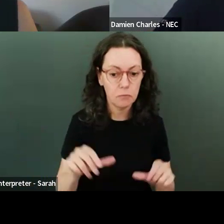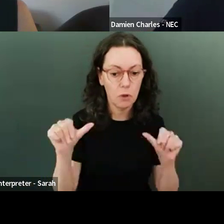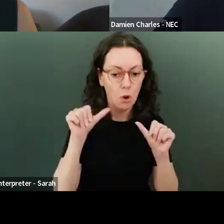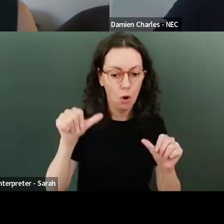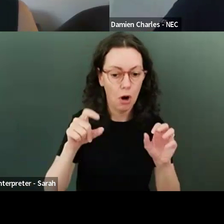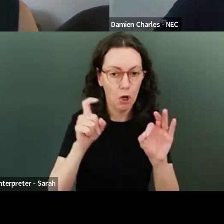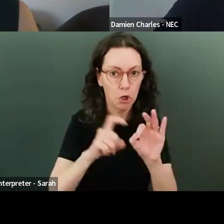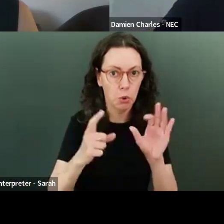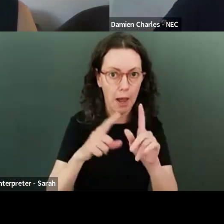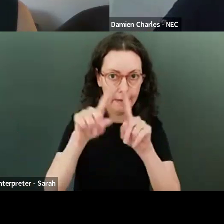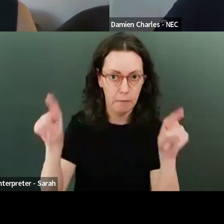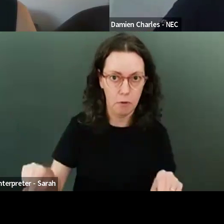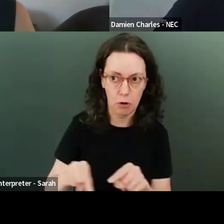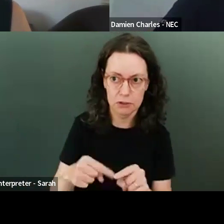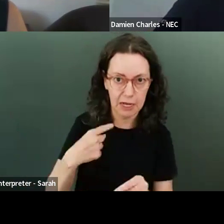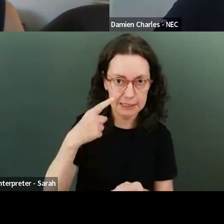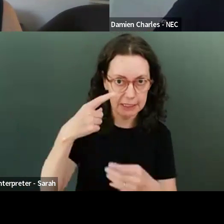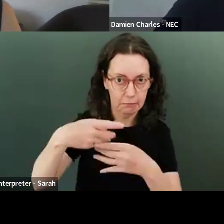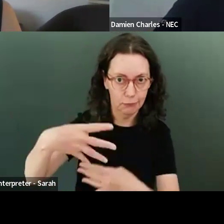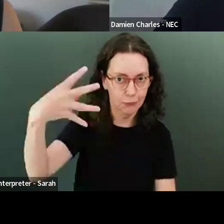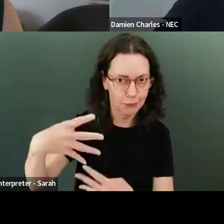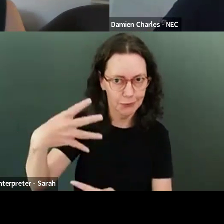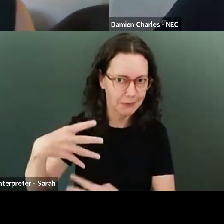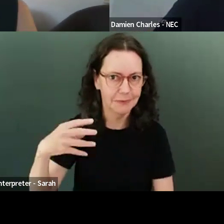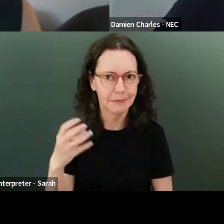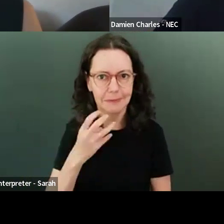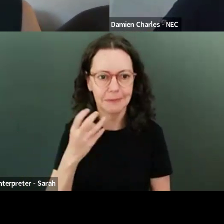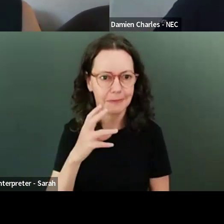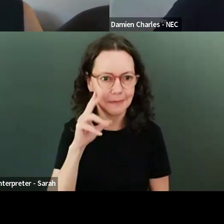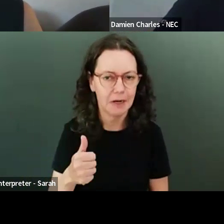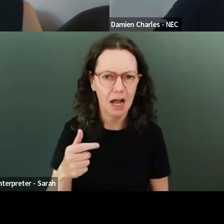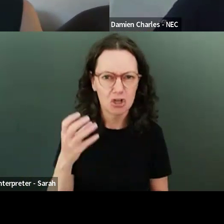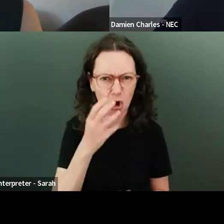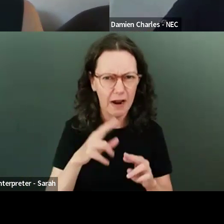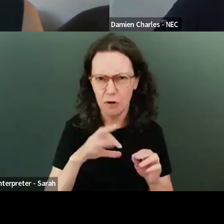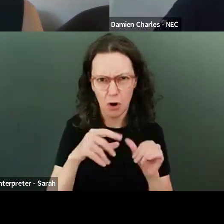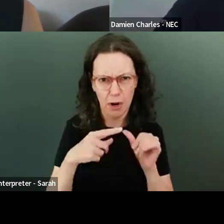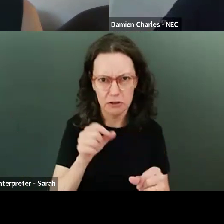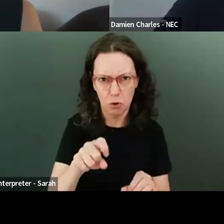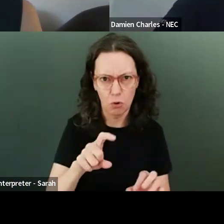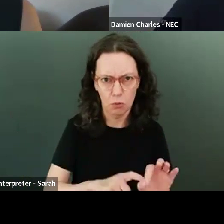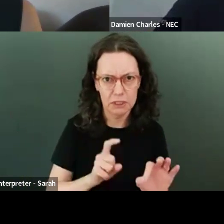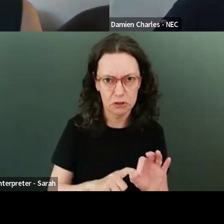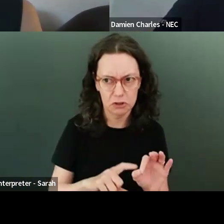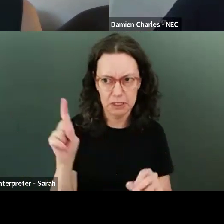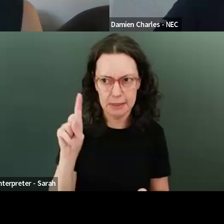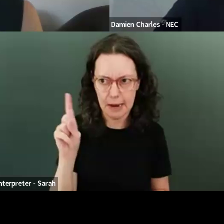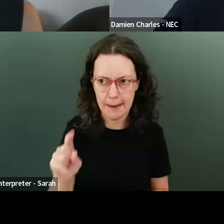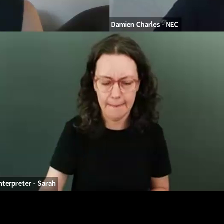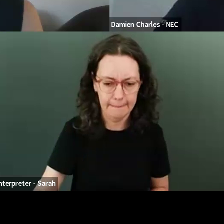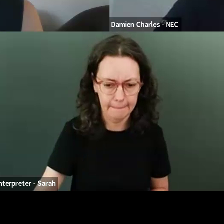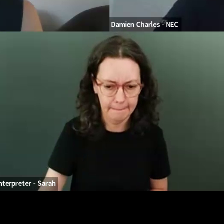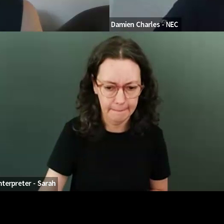questions, there's quite a few so I'm